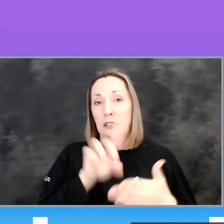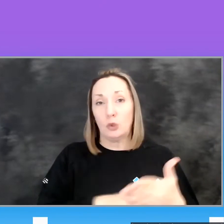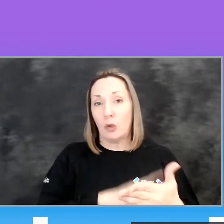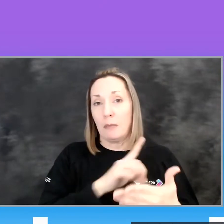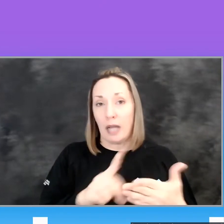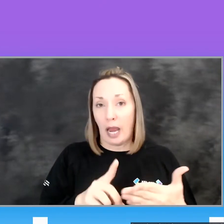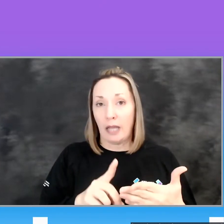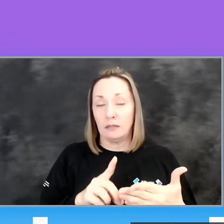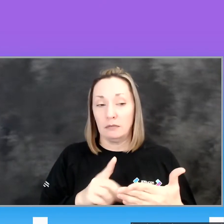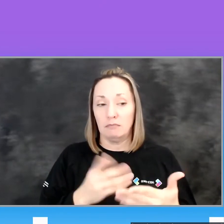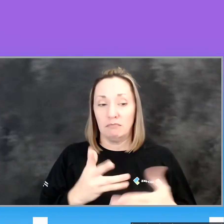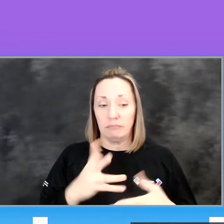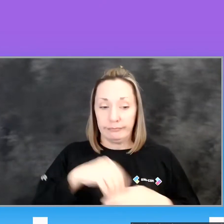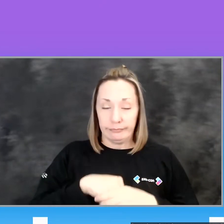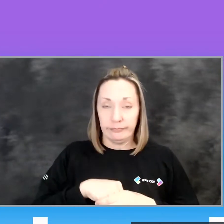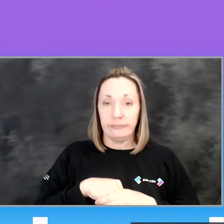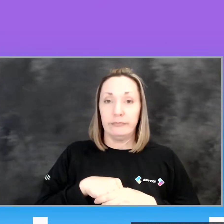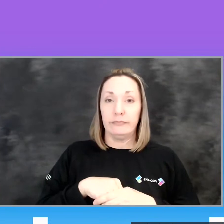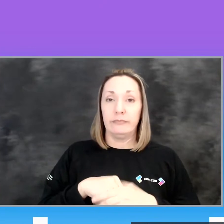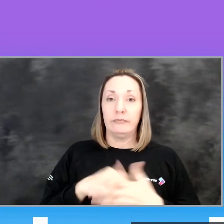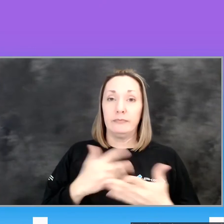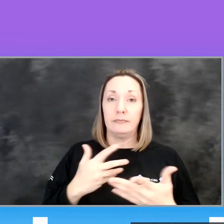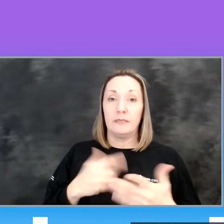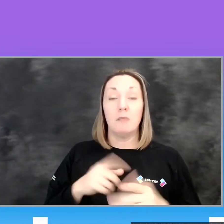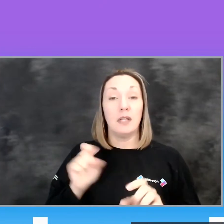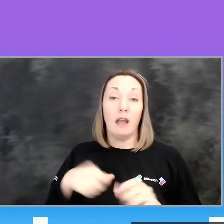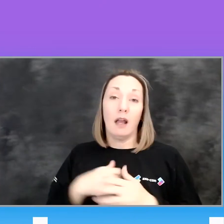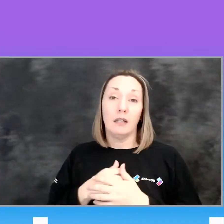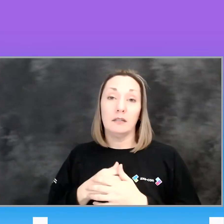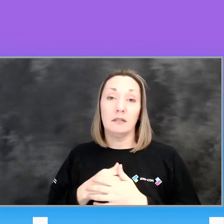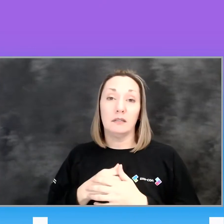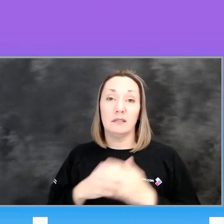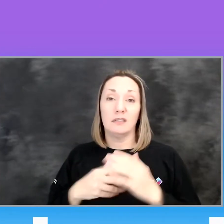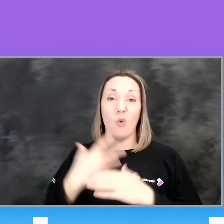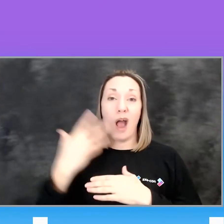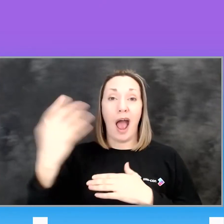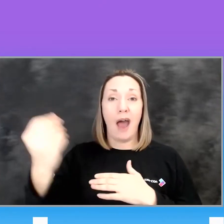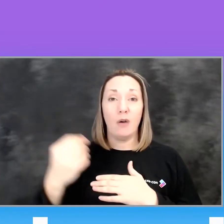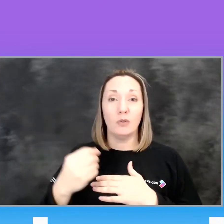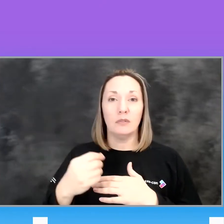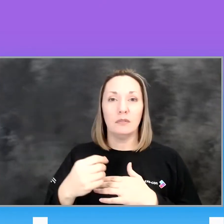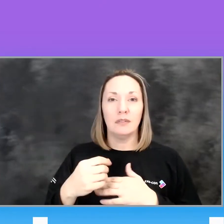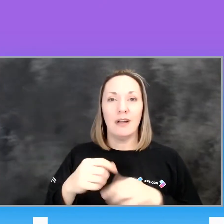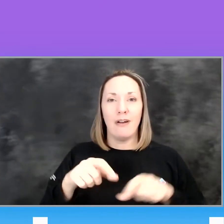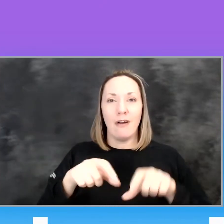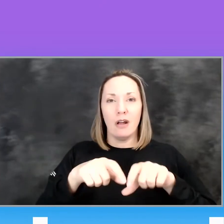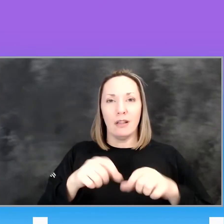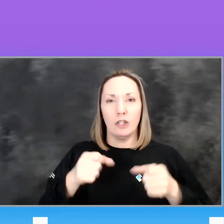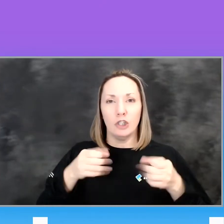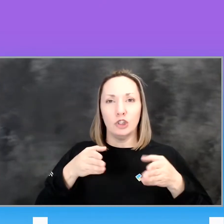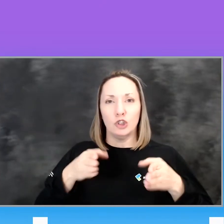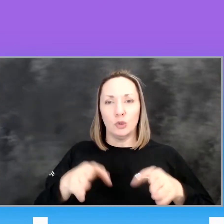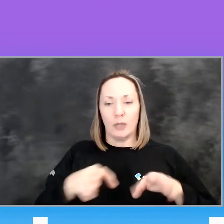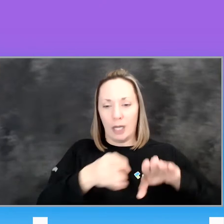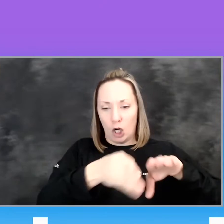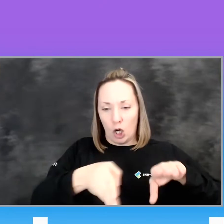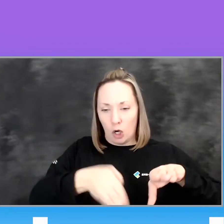measures in there. But yeah,